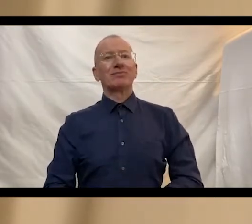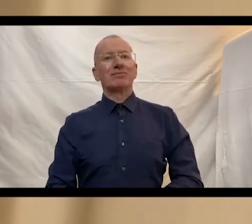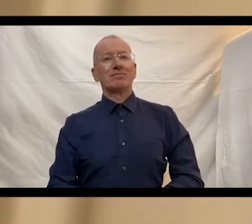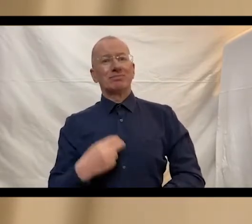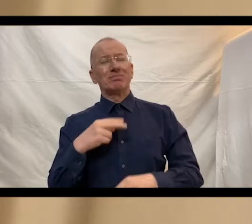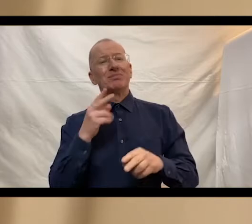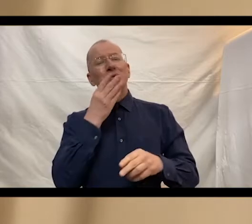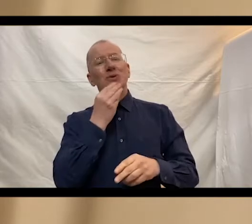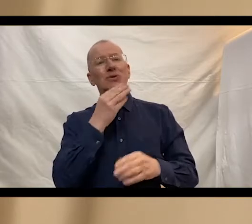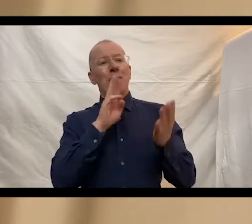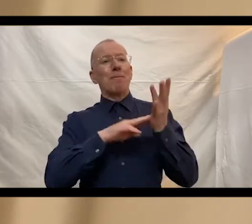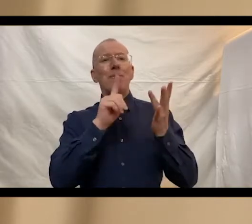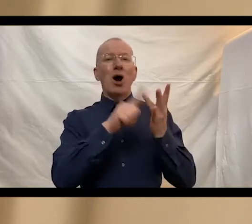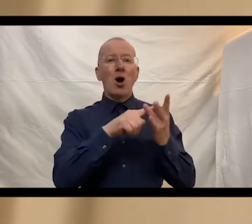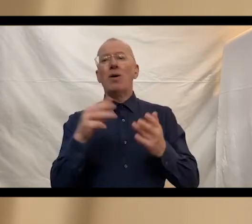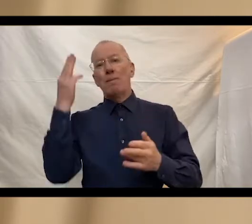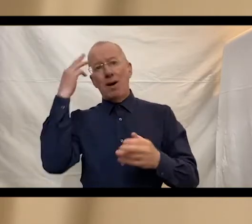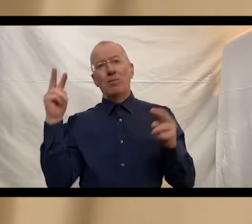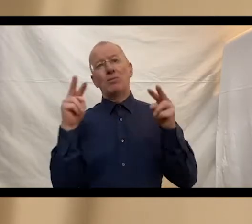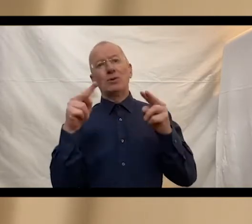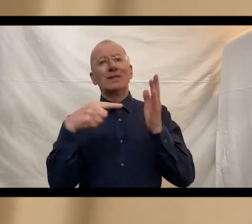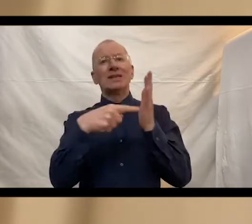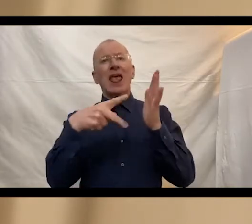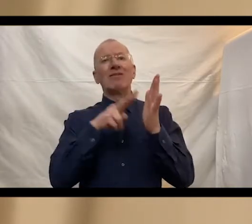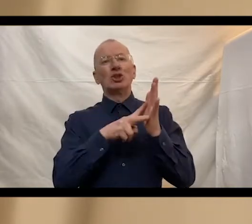I got used to Mo sitting in the lounge, watching detective series with Mum.